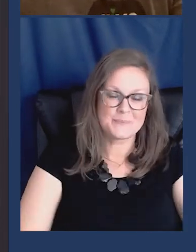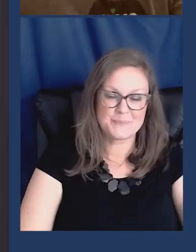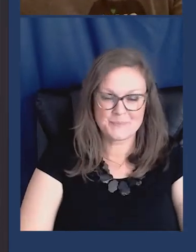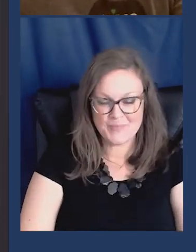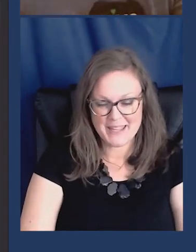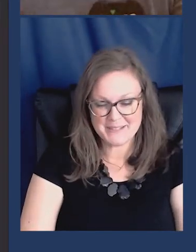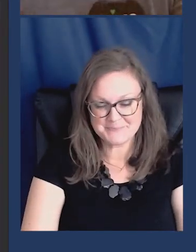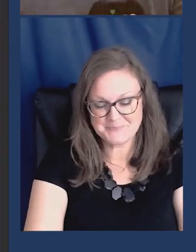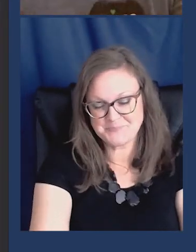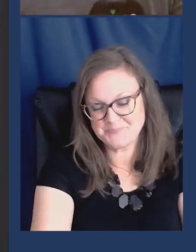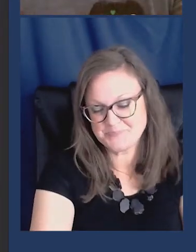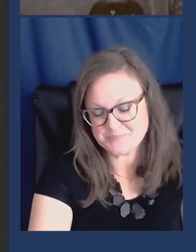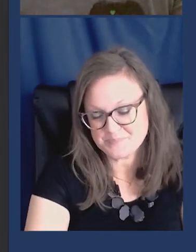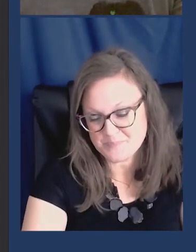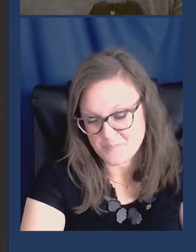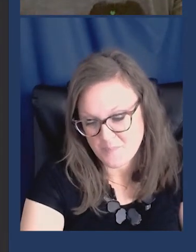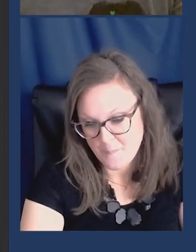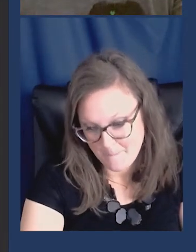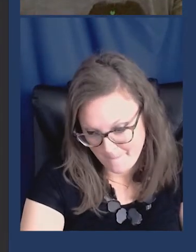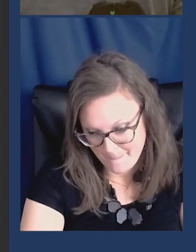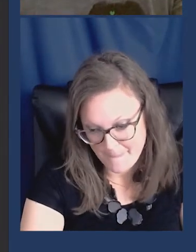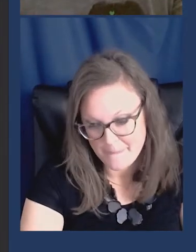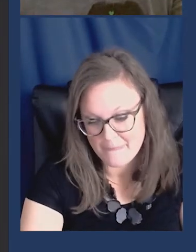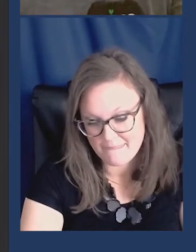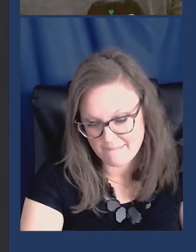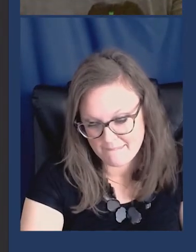And then so we're adding the score there.